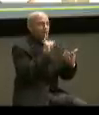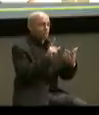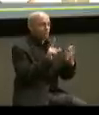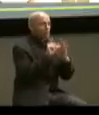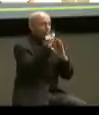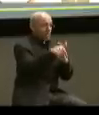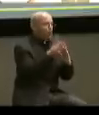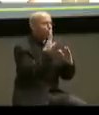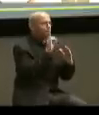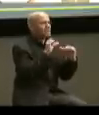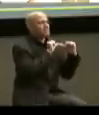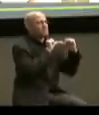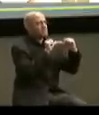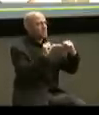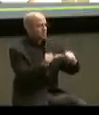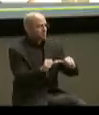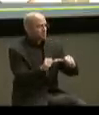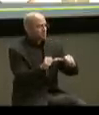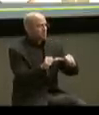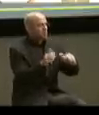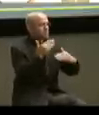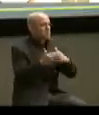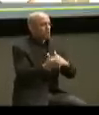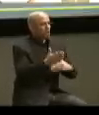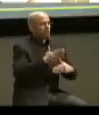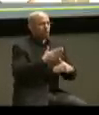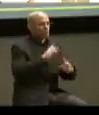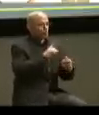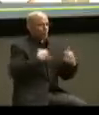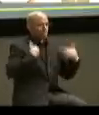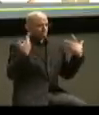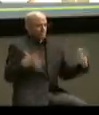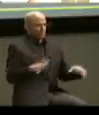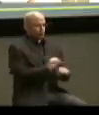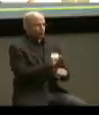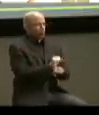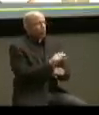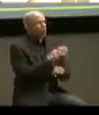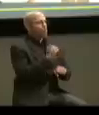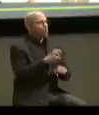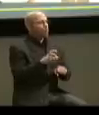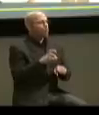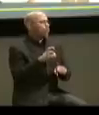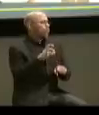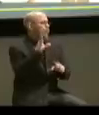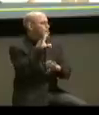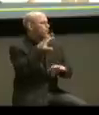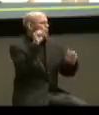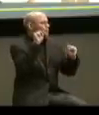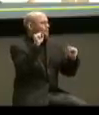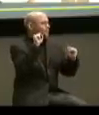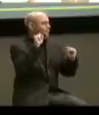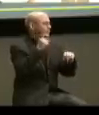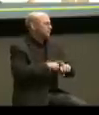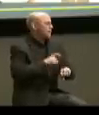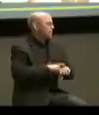SO THAT ULTIMATELY IT WILL BE SUSTAINABLE. BEYOND MY TENURE, BEYOND THE ADMINISTRATOR'S TENURE, BEYOND THE PRESIDENT'S TENURE.